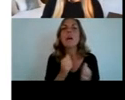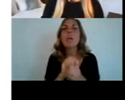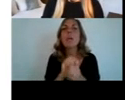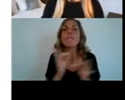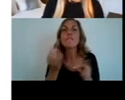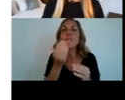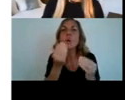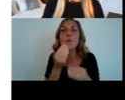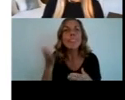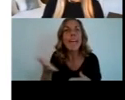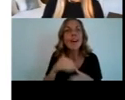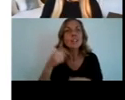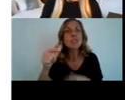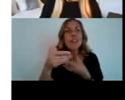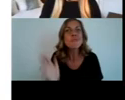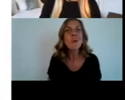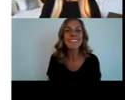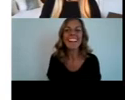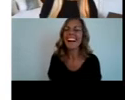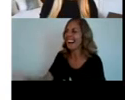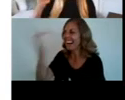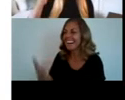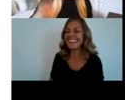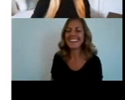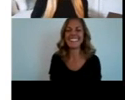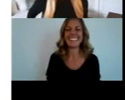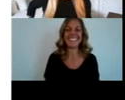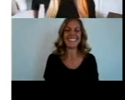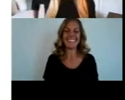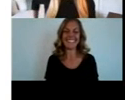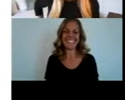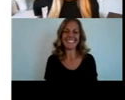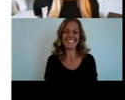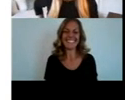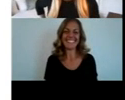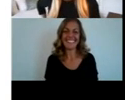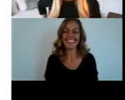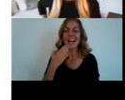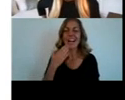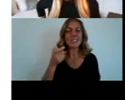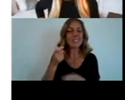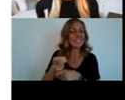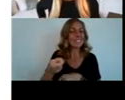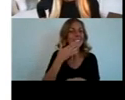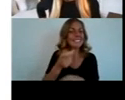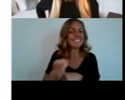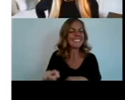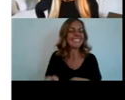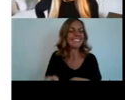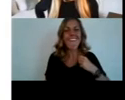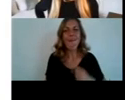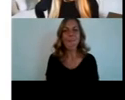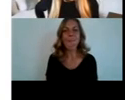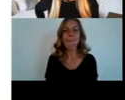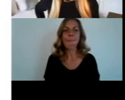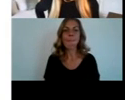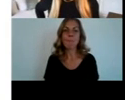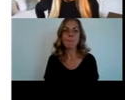The virtual green room, good one, good one.